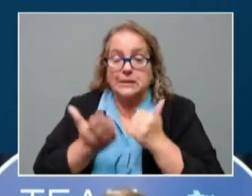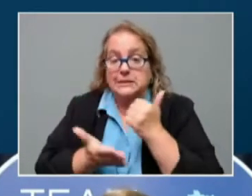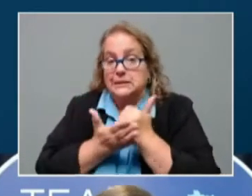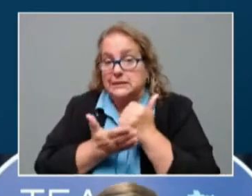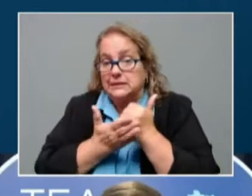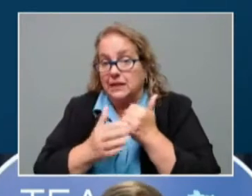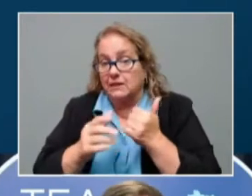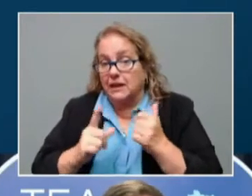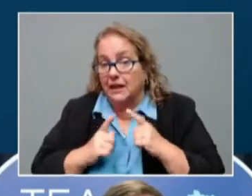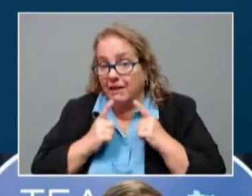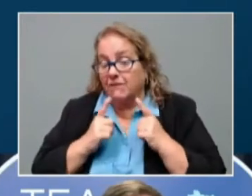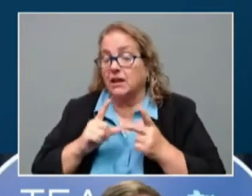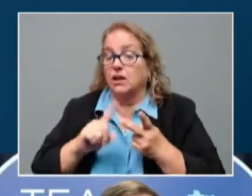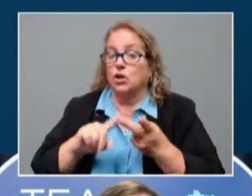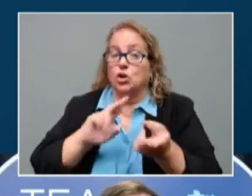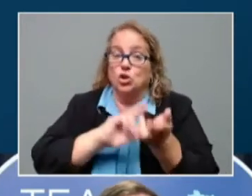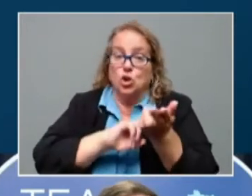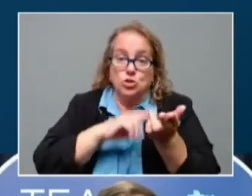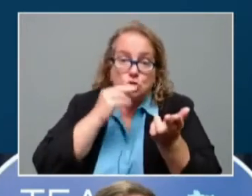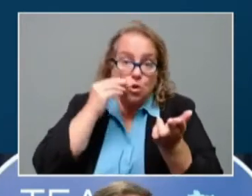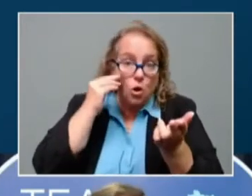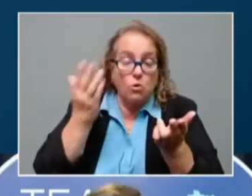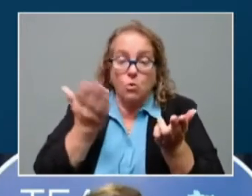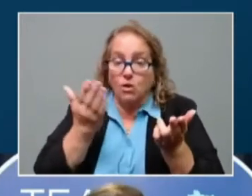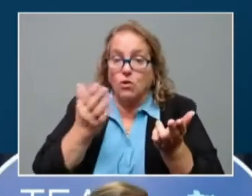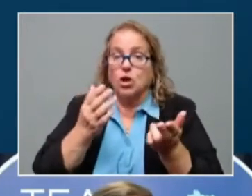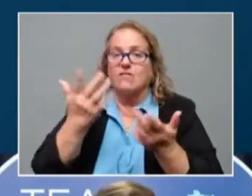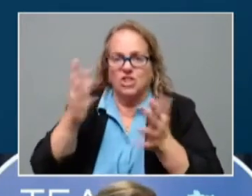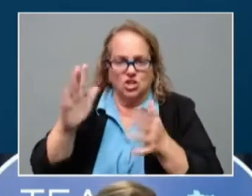nursing homes have already done that but but if you live in congregate care